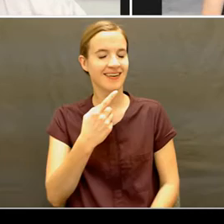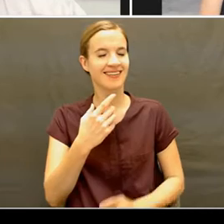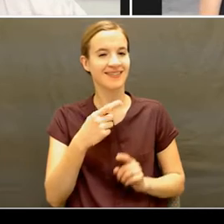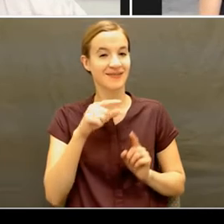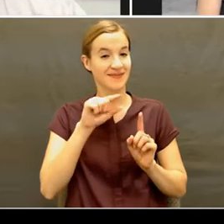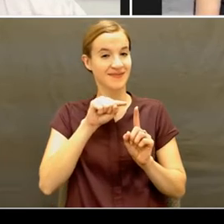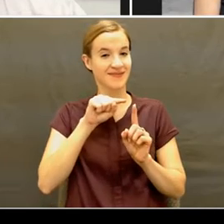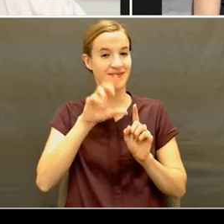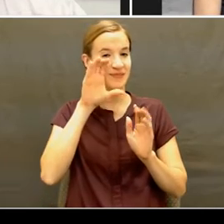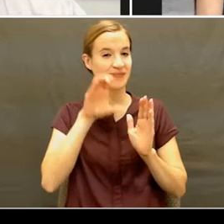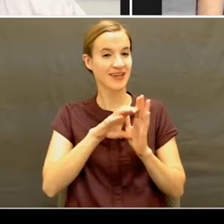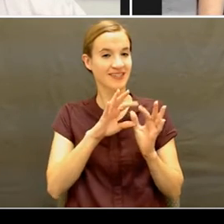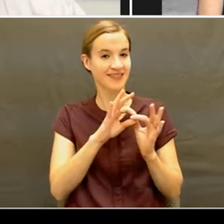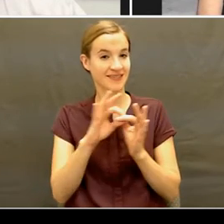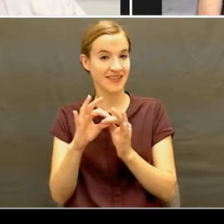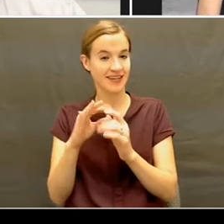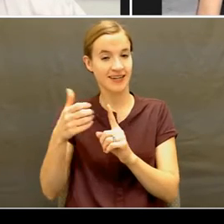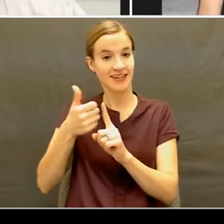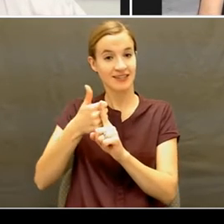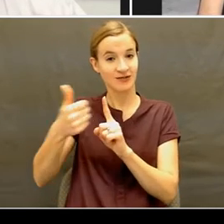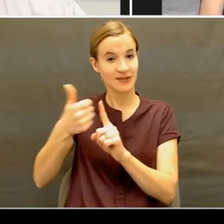access. Do you remember that photo?